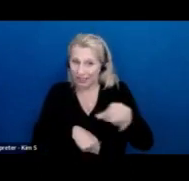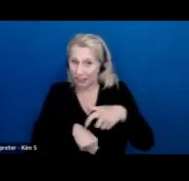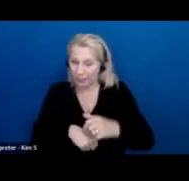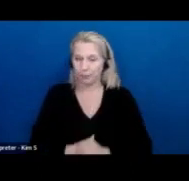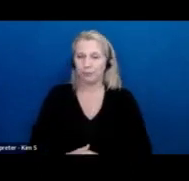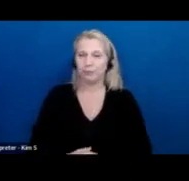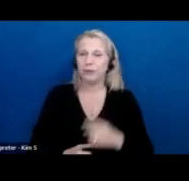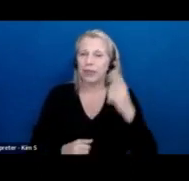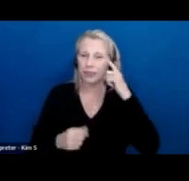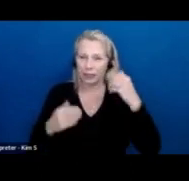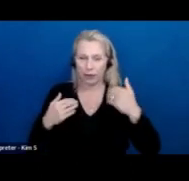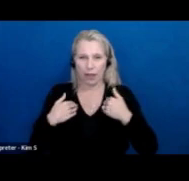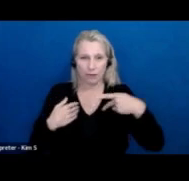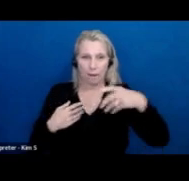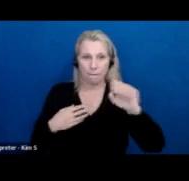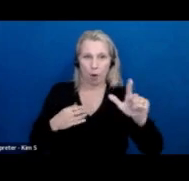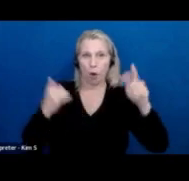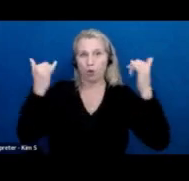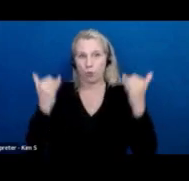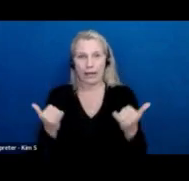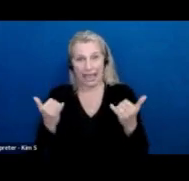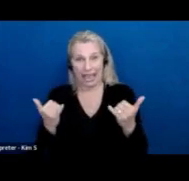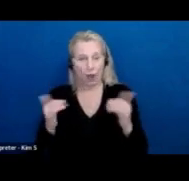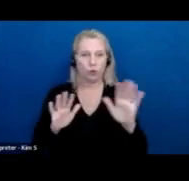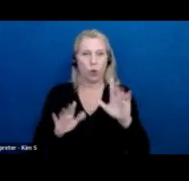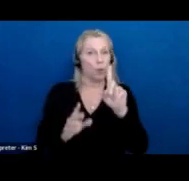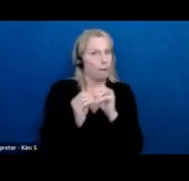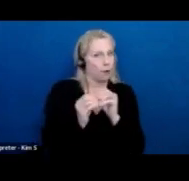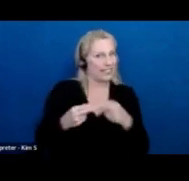think we have a poll right now coming up. Oh no, one more bit